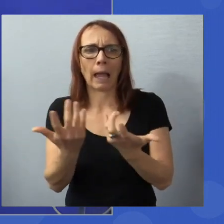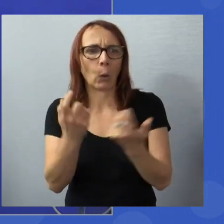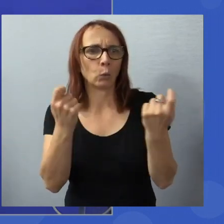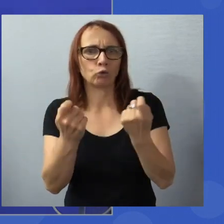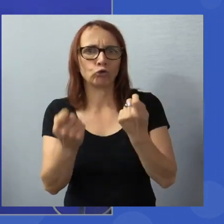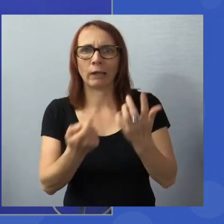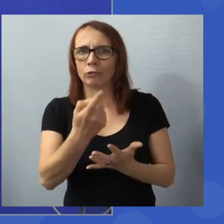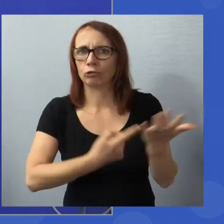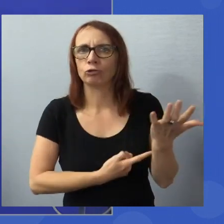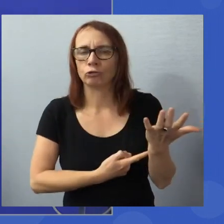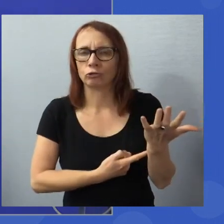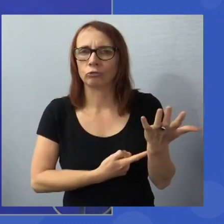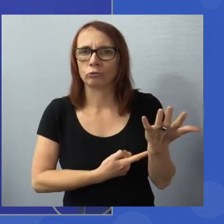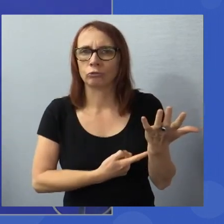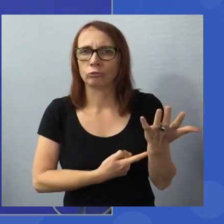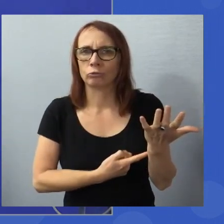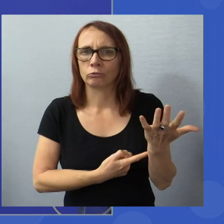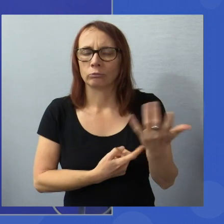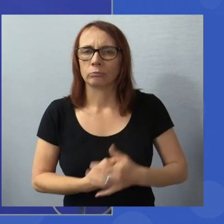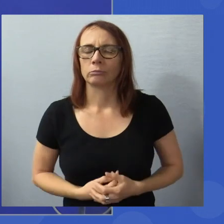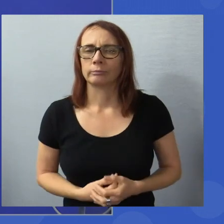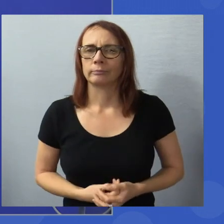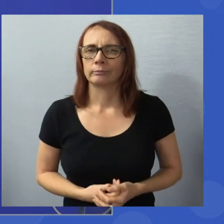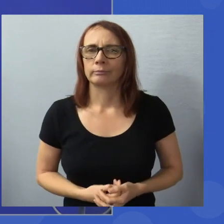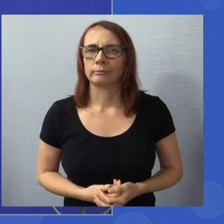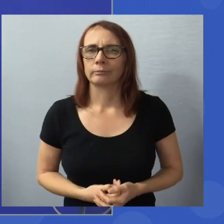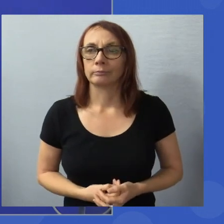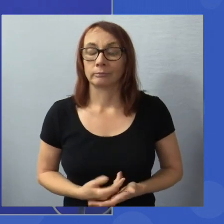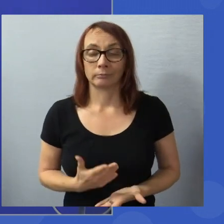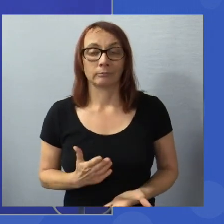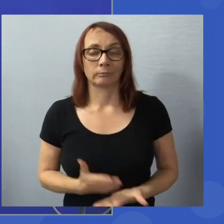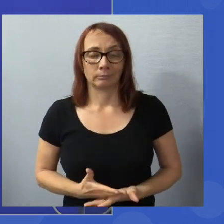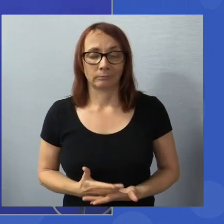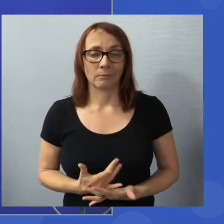helping to achieve the goals there so we've done a lot of thinking a lot of